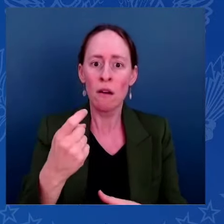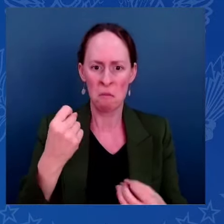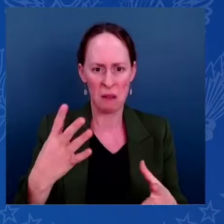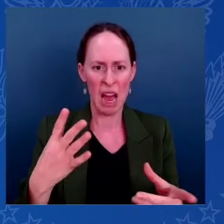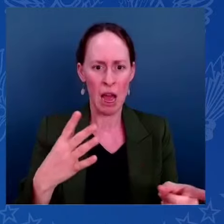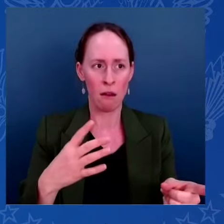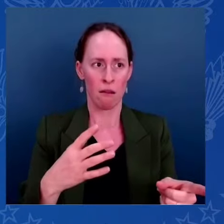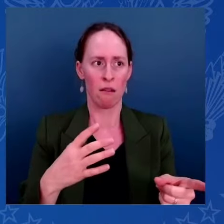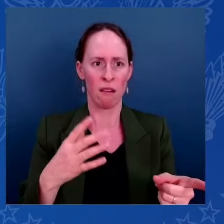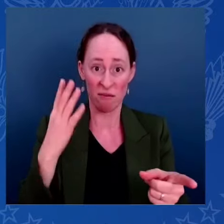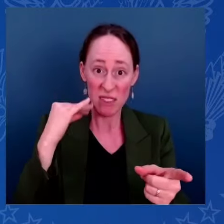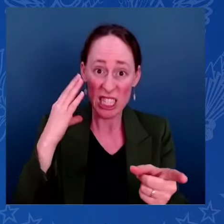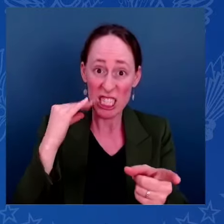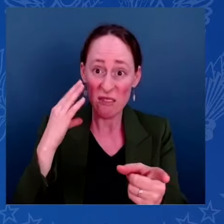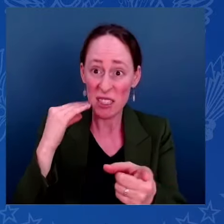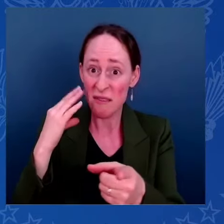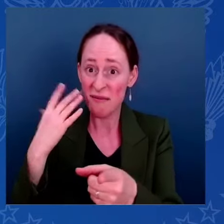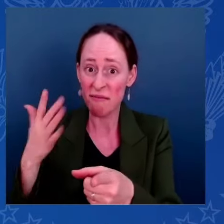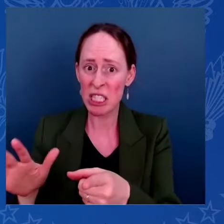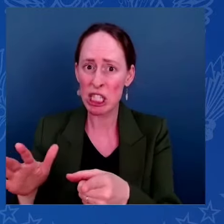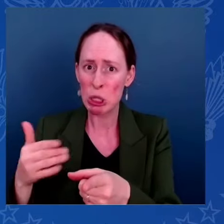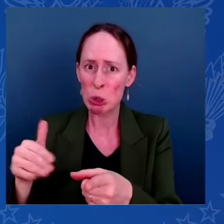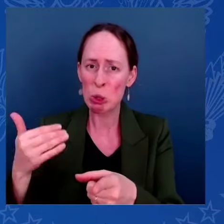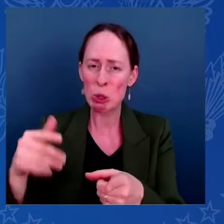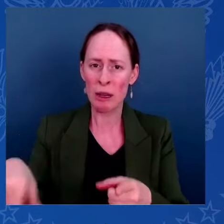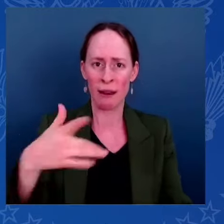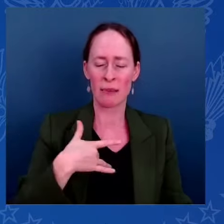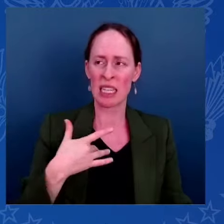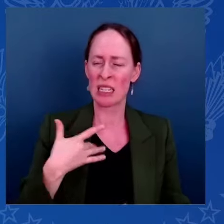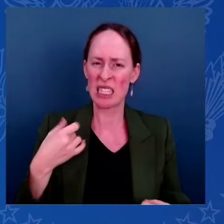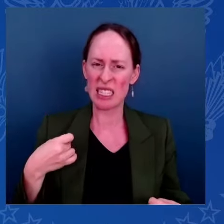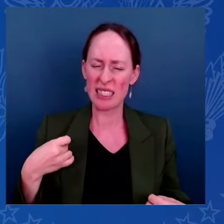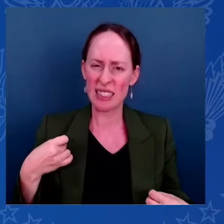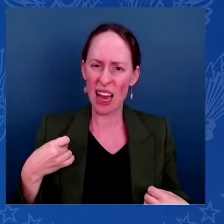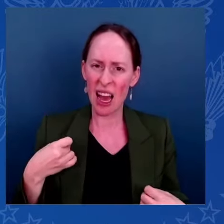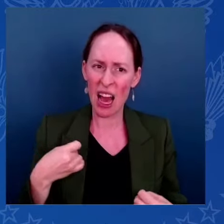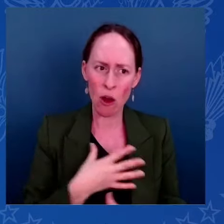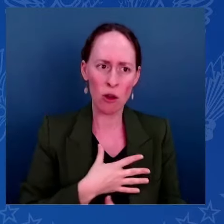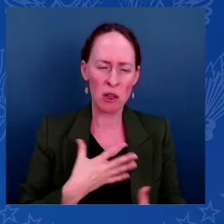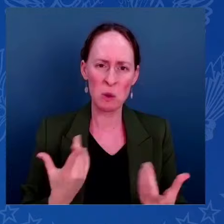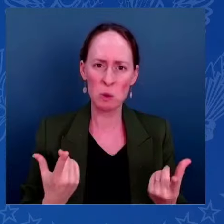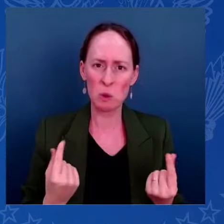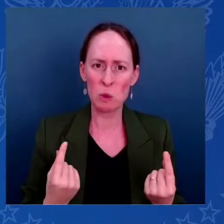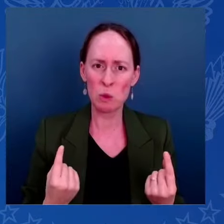It's frightening. It's frightening. But I'm convinced and I've been convinced --